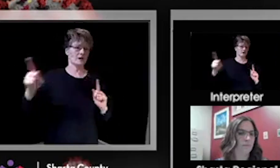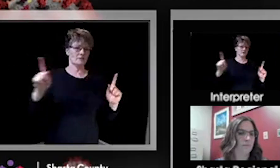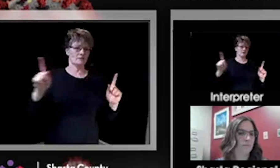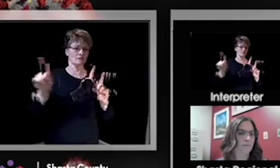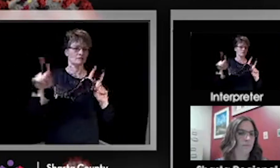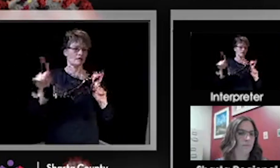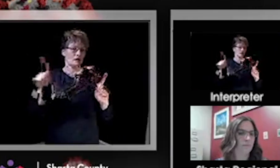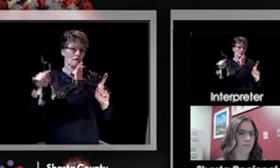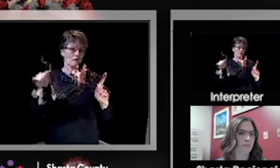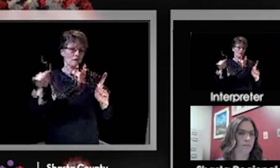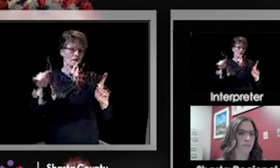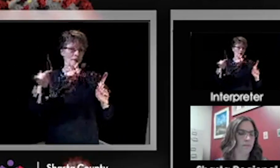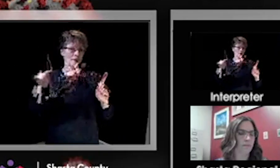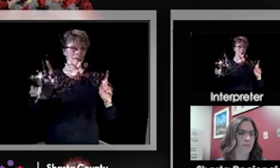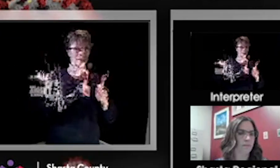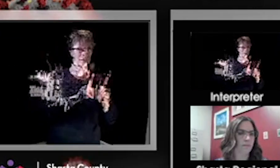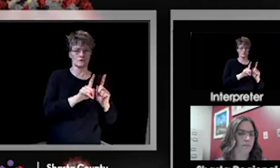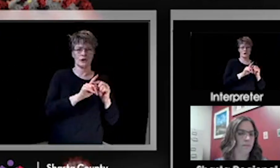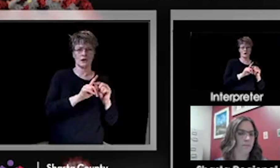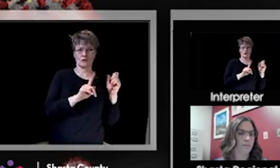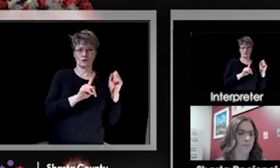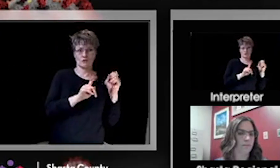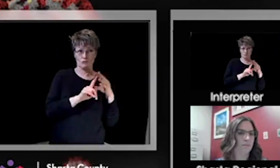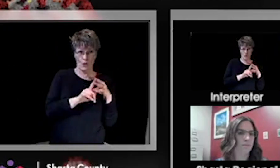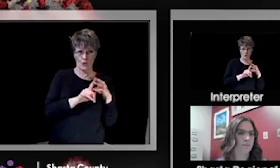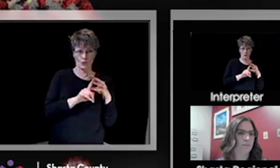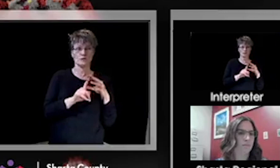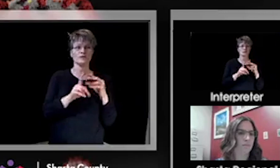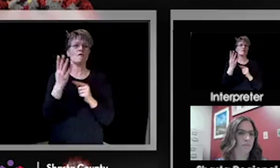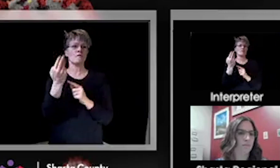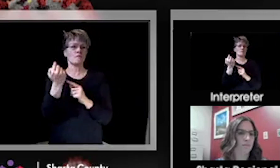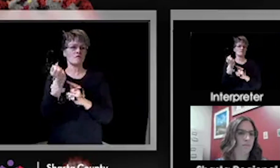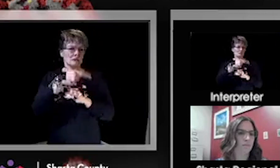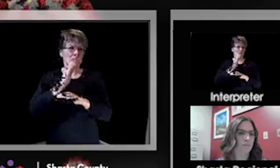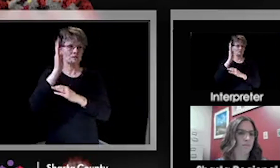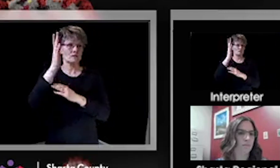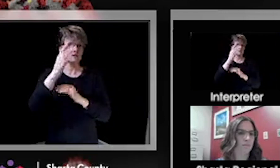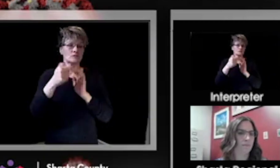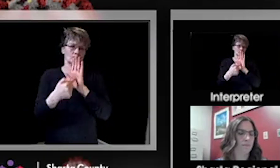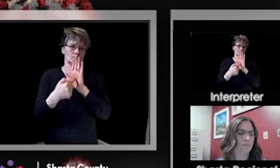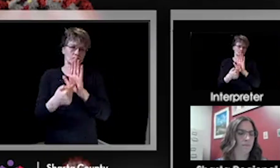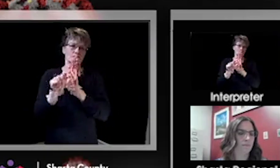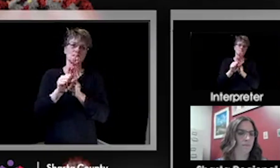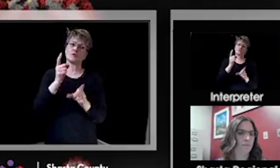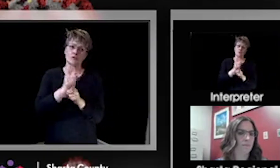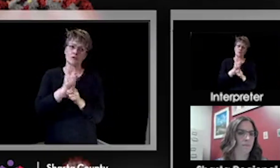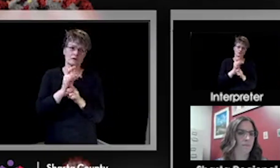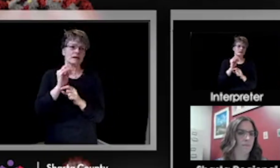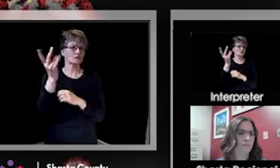I have a question, I’m Mike Chapman from the Record Searchlight, for Dr. Ramstrom.